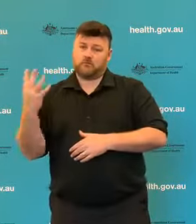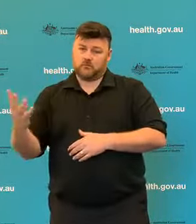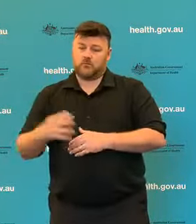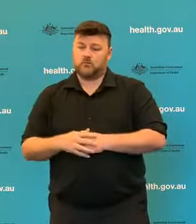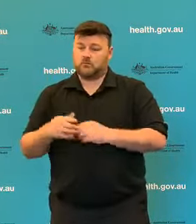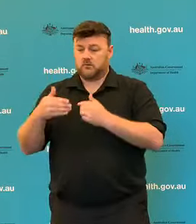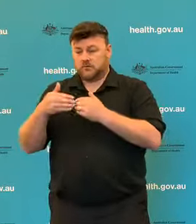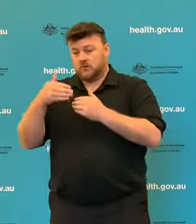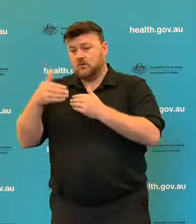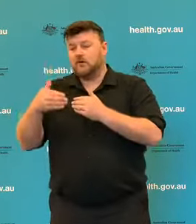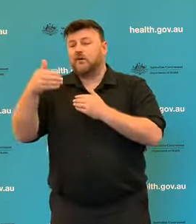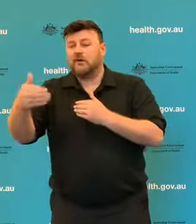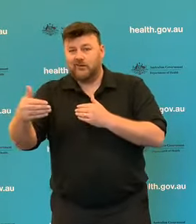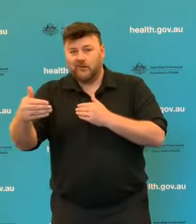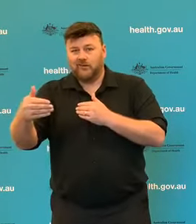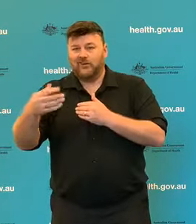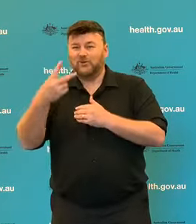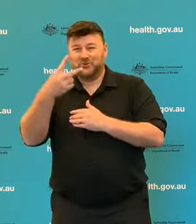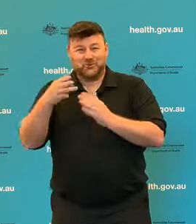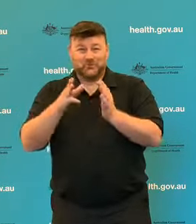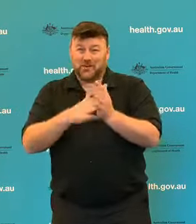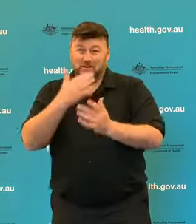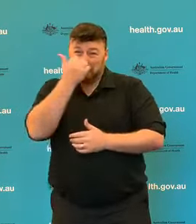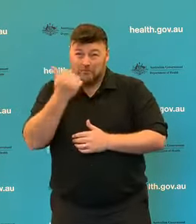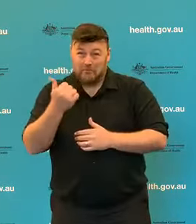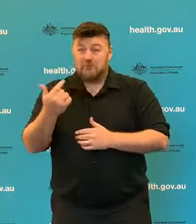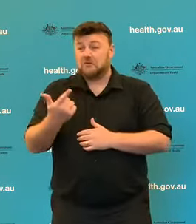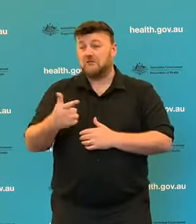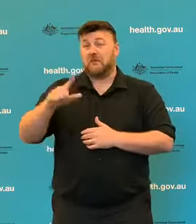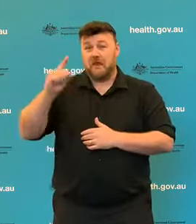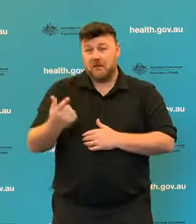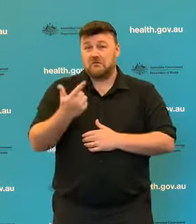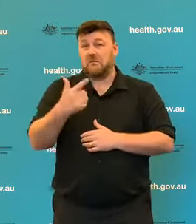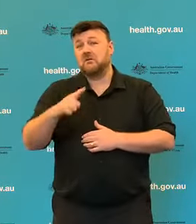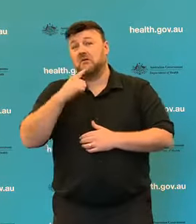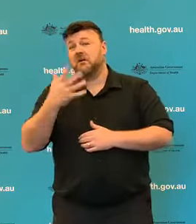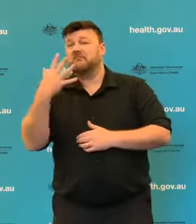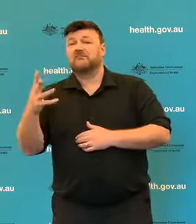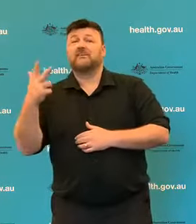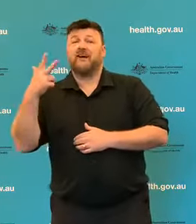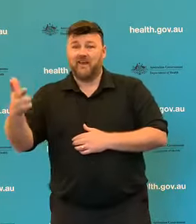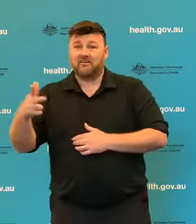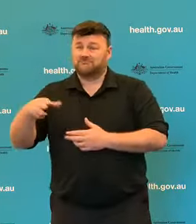seen an additional 17, 758 people diagnosed with COVID-19